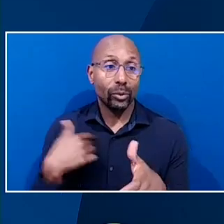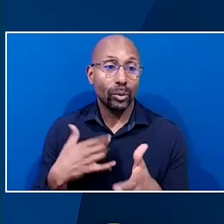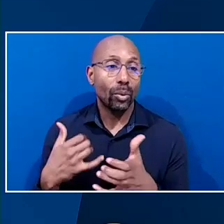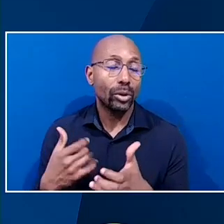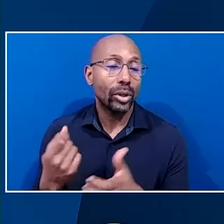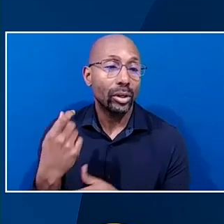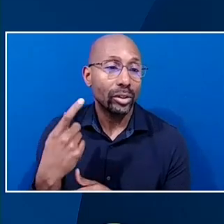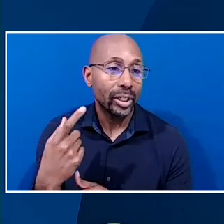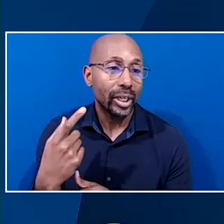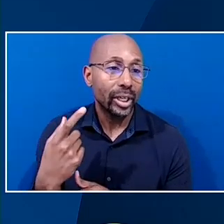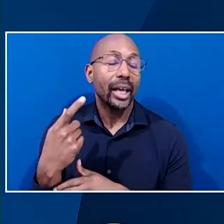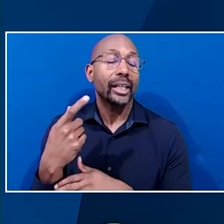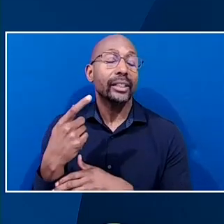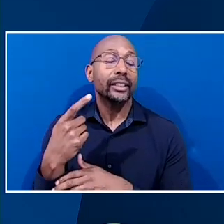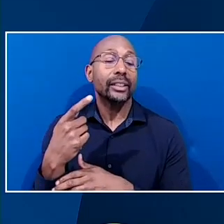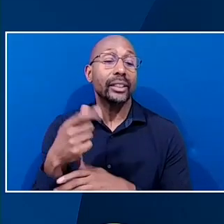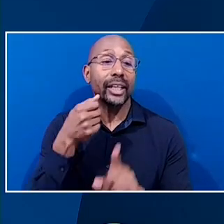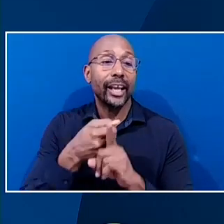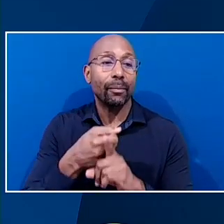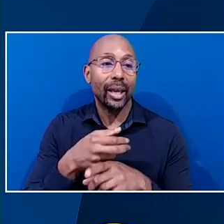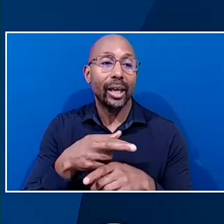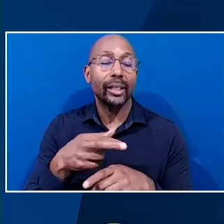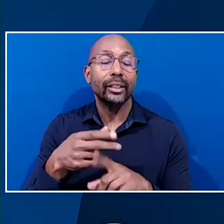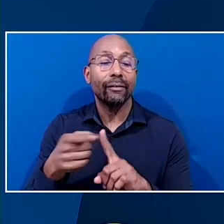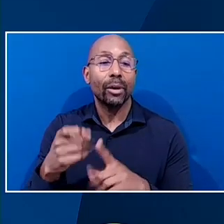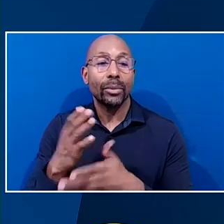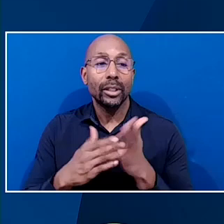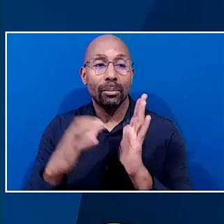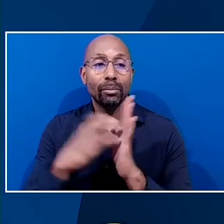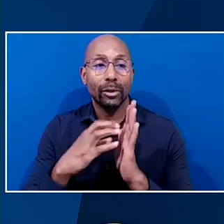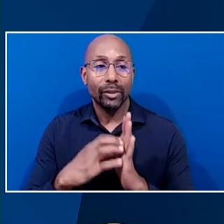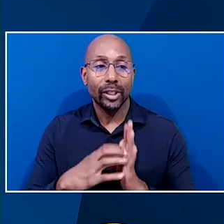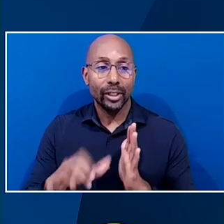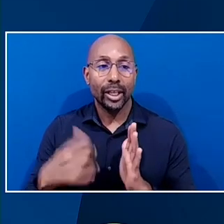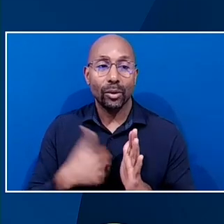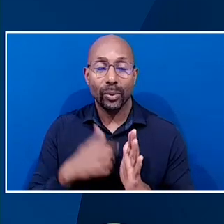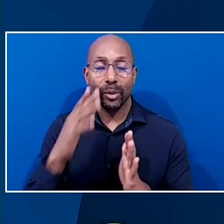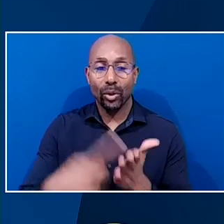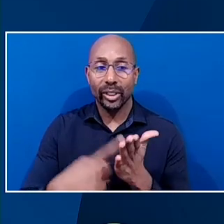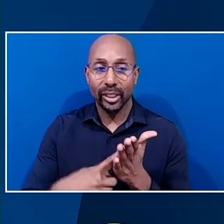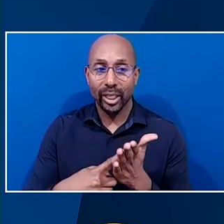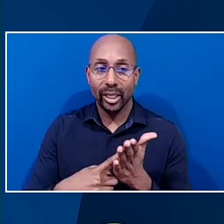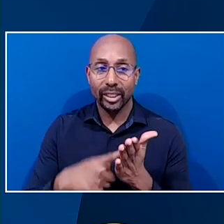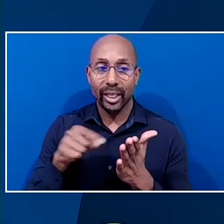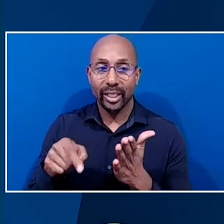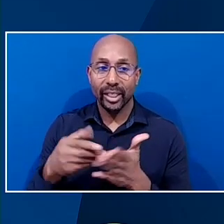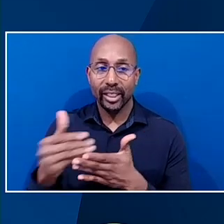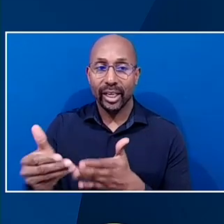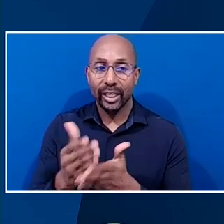discussing so we can facilitate the